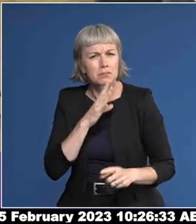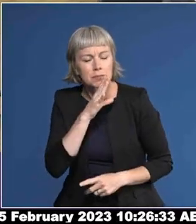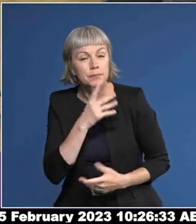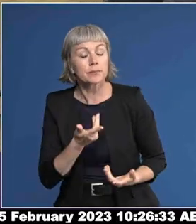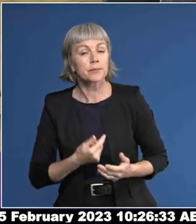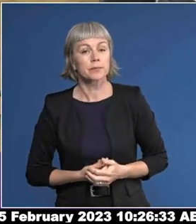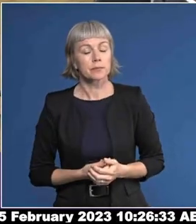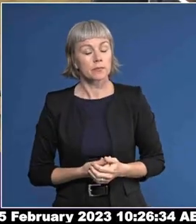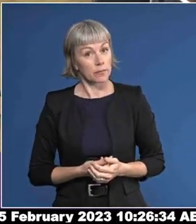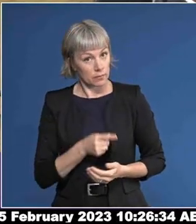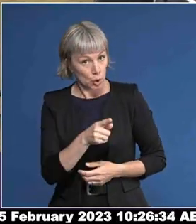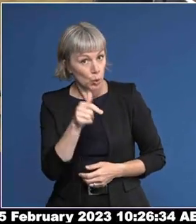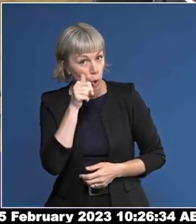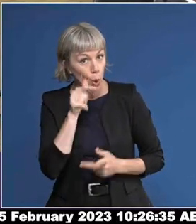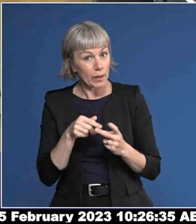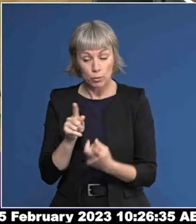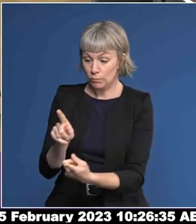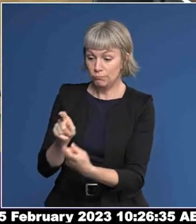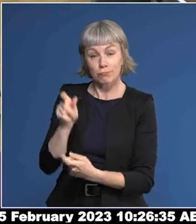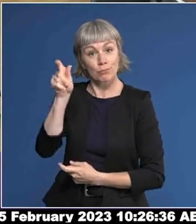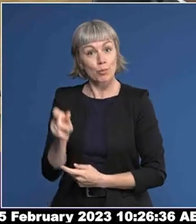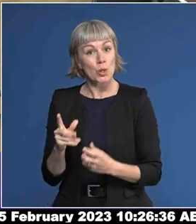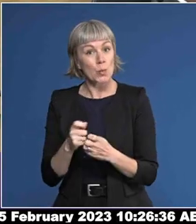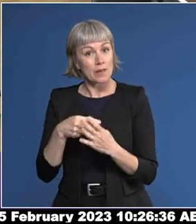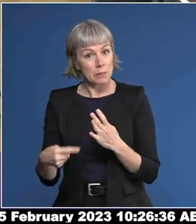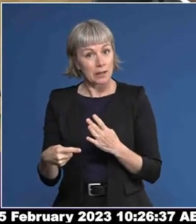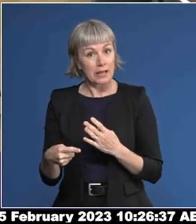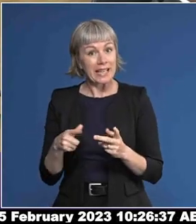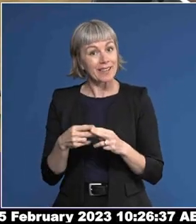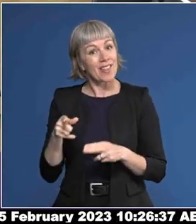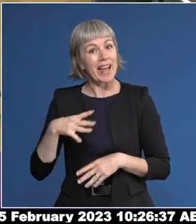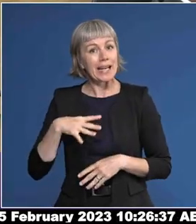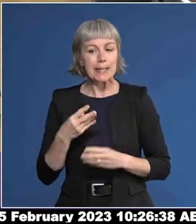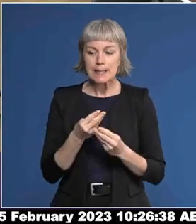disability, if they require an adjustment to enable them to do the work in their